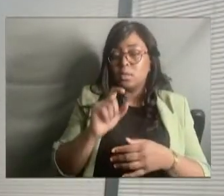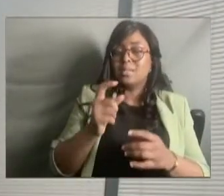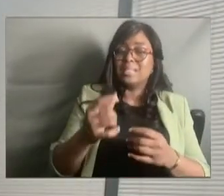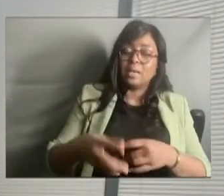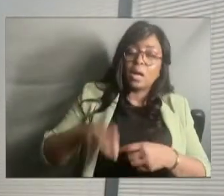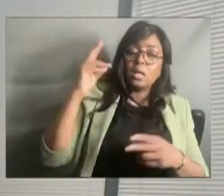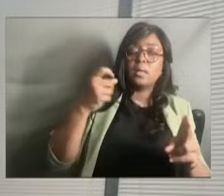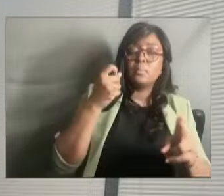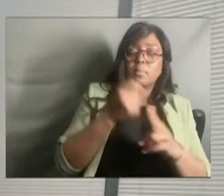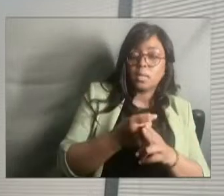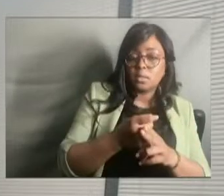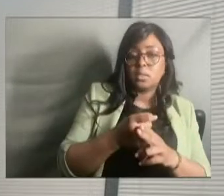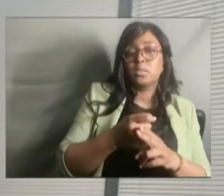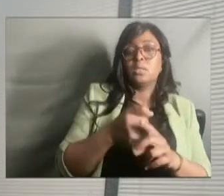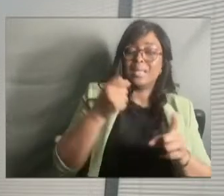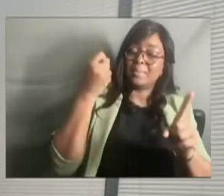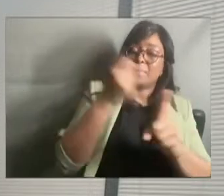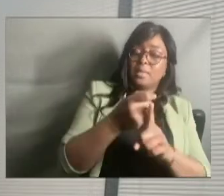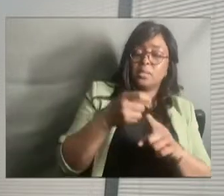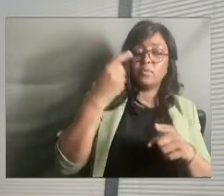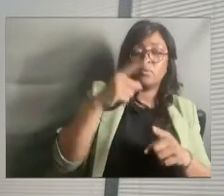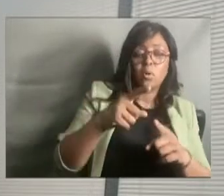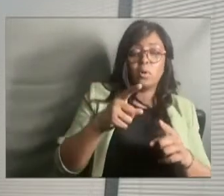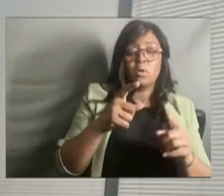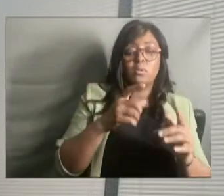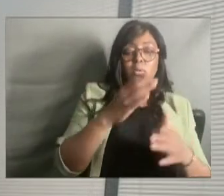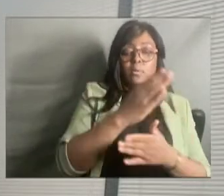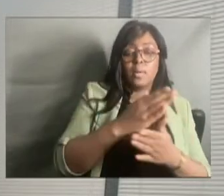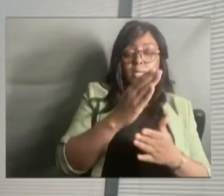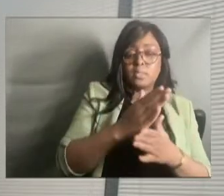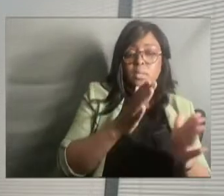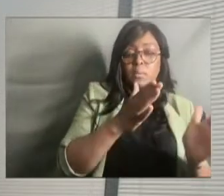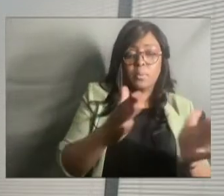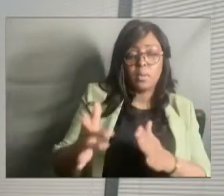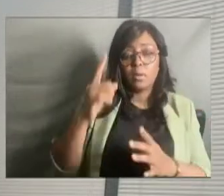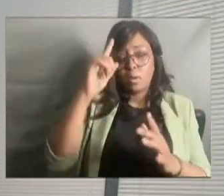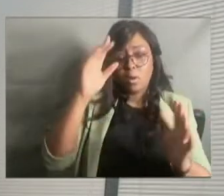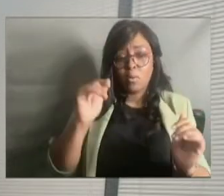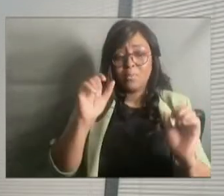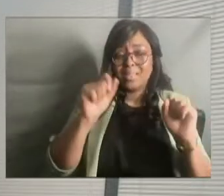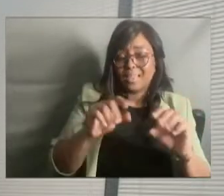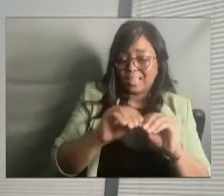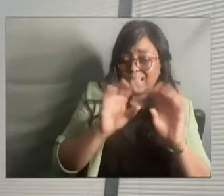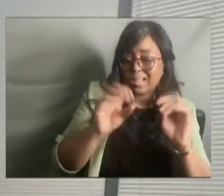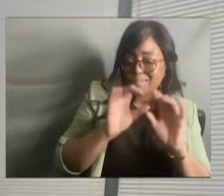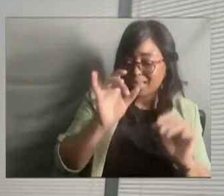toddlers were highly impacted in the budget plan. Hopefully we can clarify that and bring